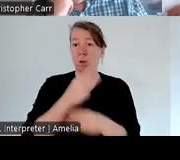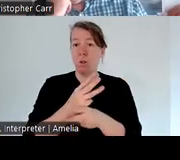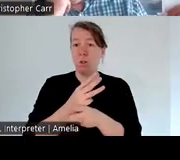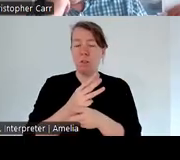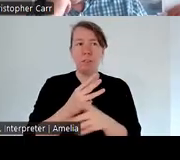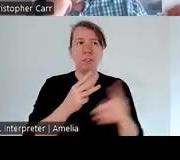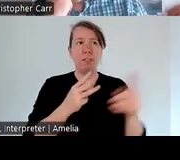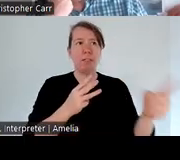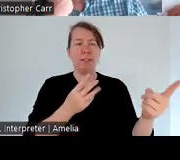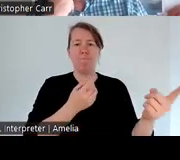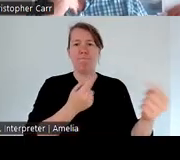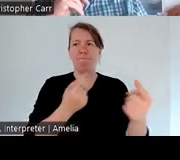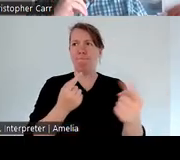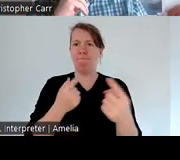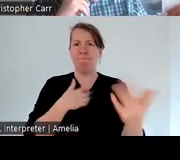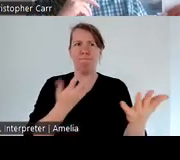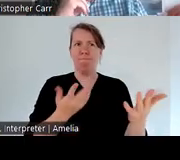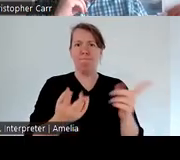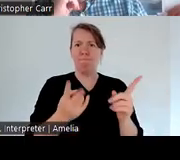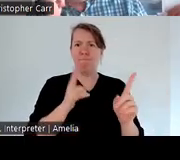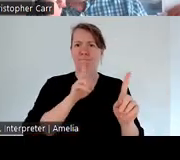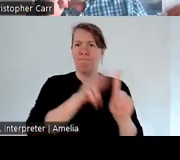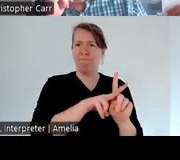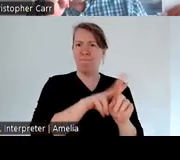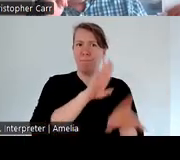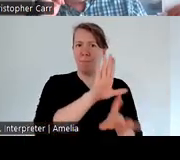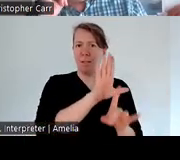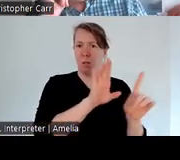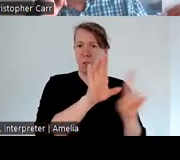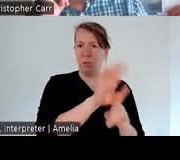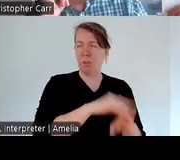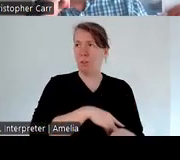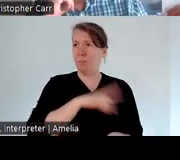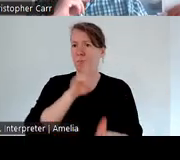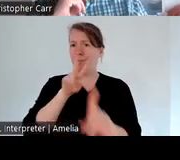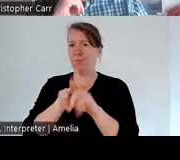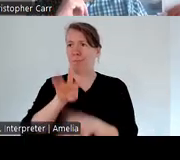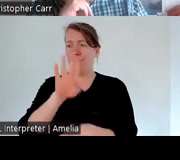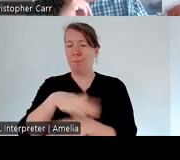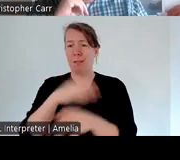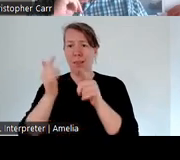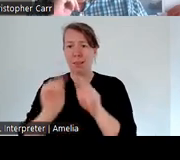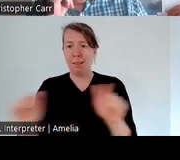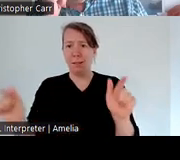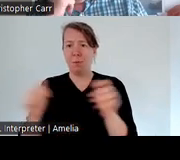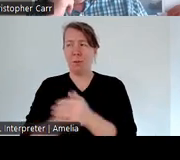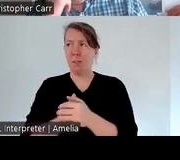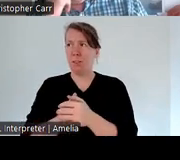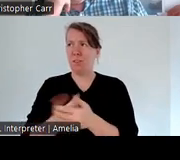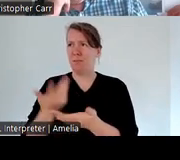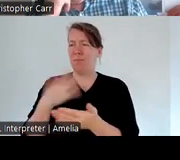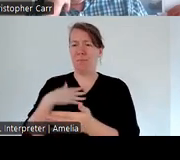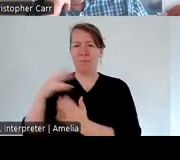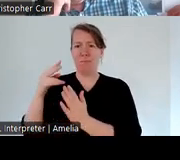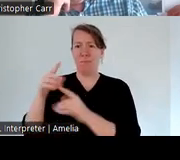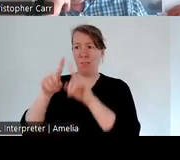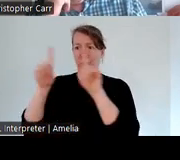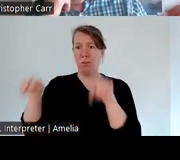to our culture, our language,” because screen reader-friendly, which is a term that we use